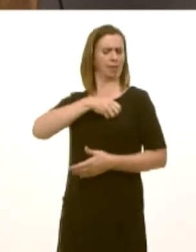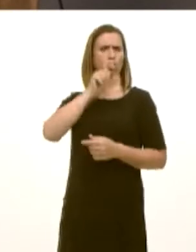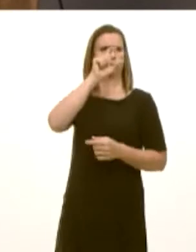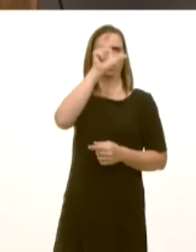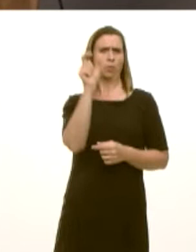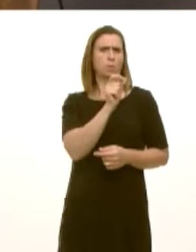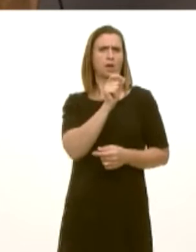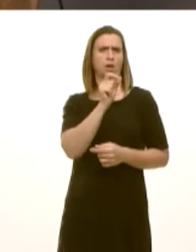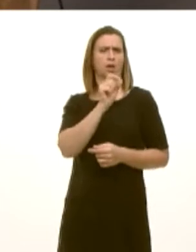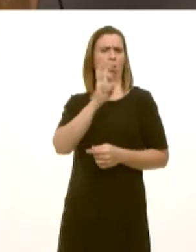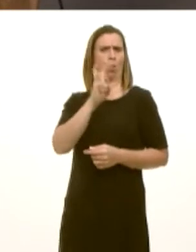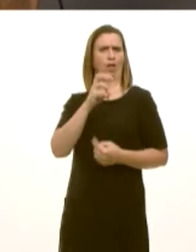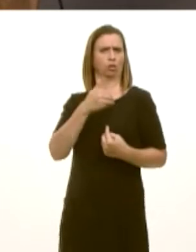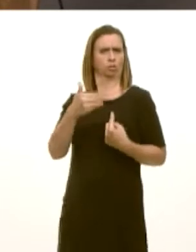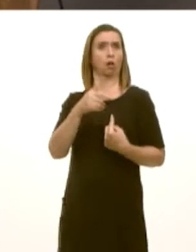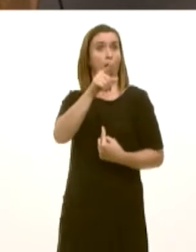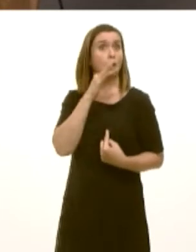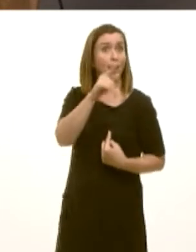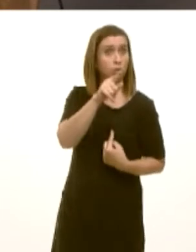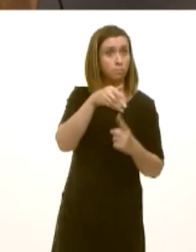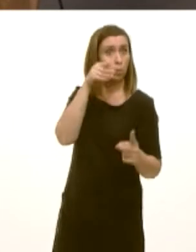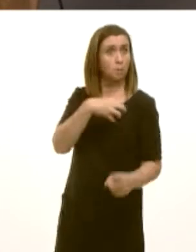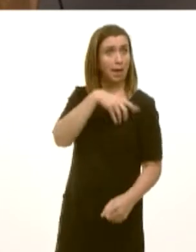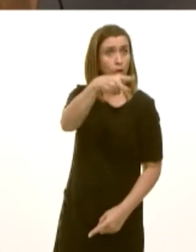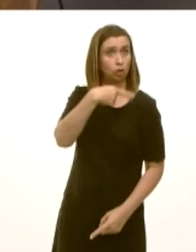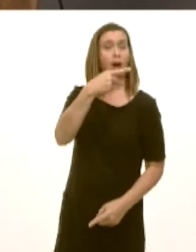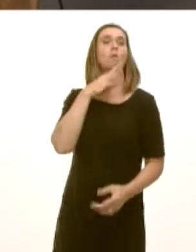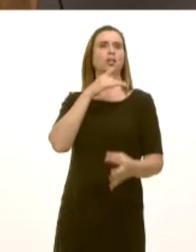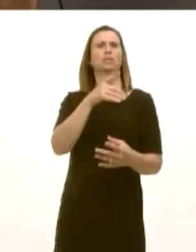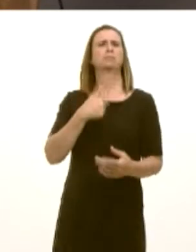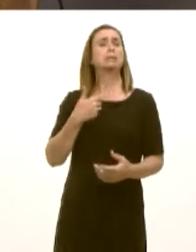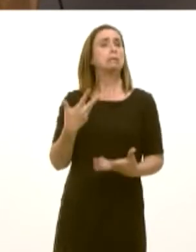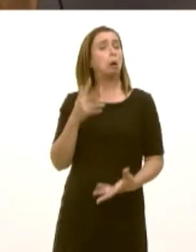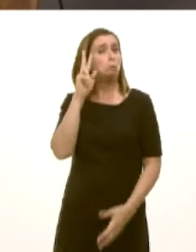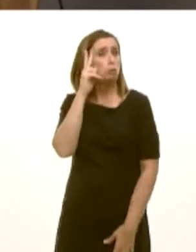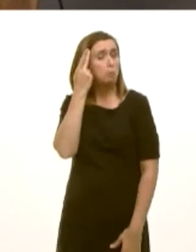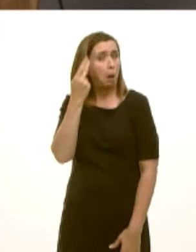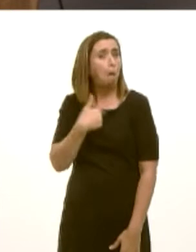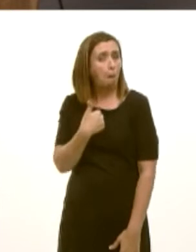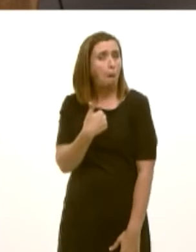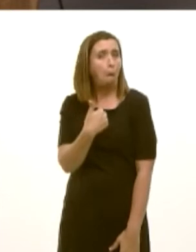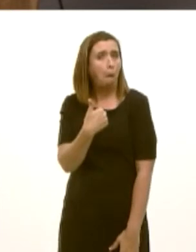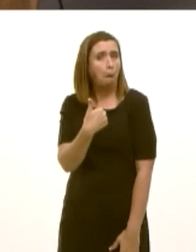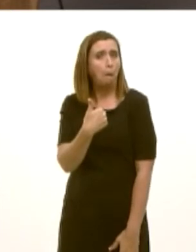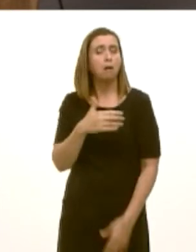Itís exceptionally important in some areas of Wales that you can give people the opportunity